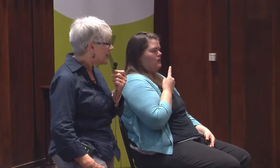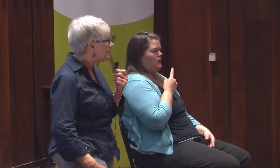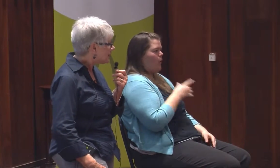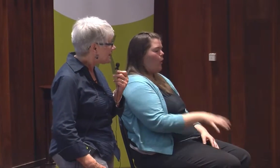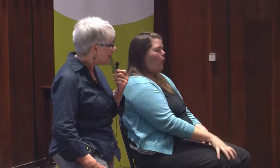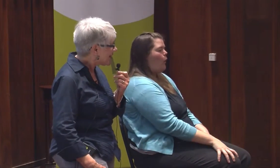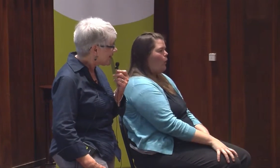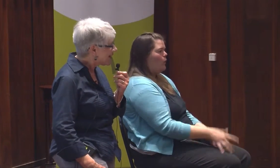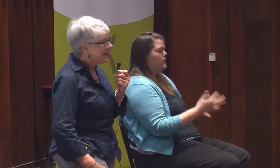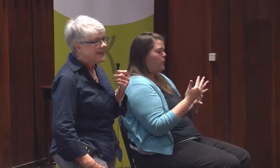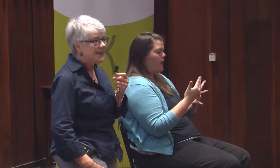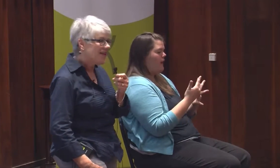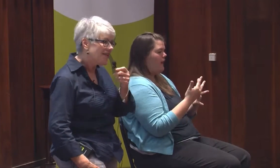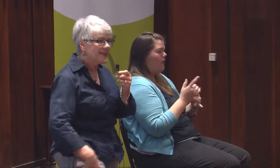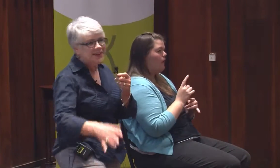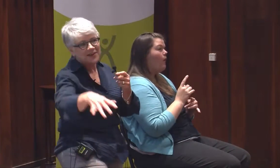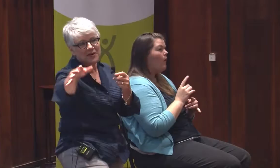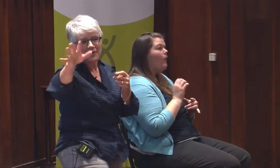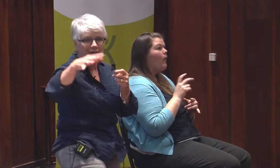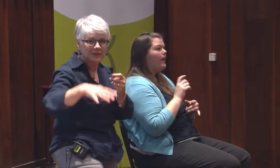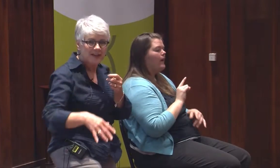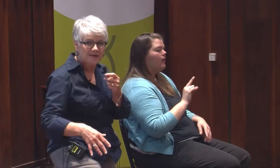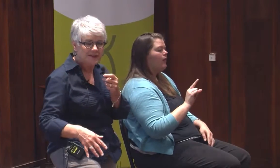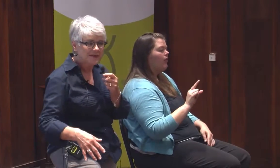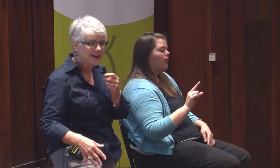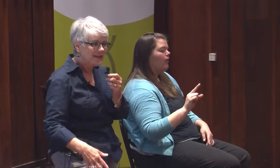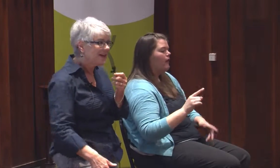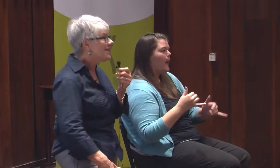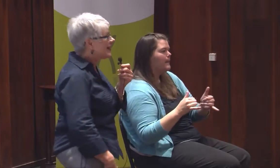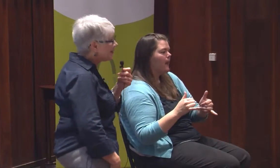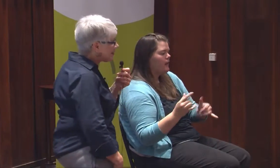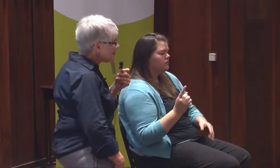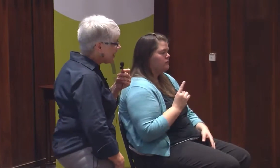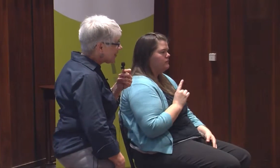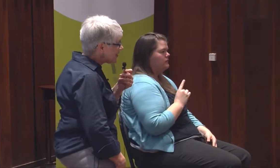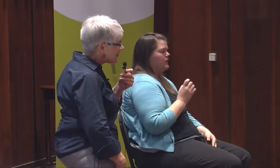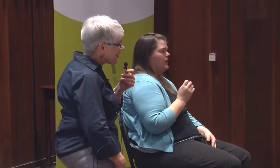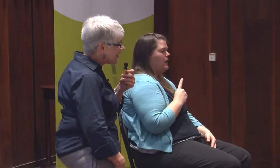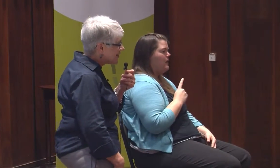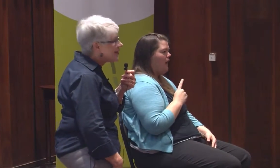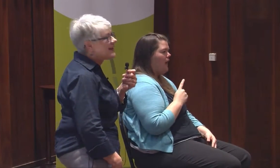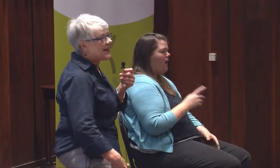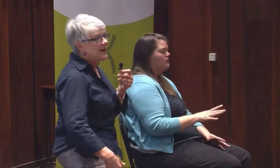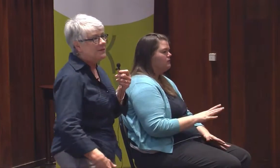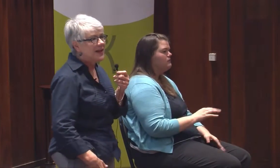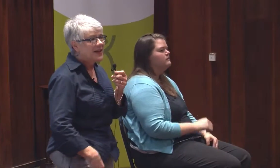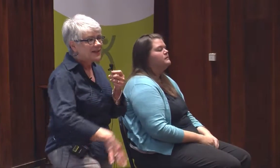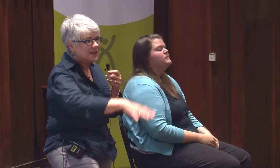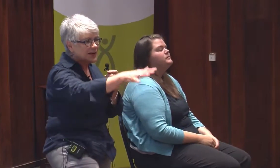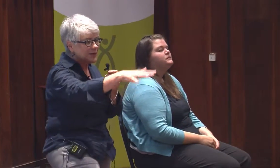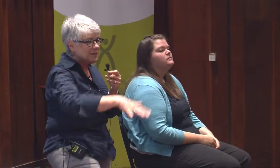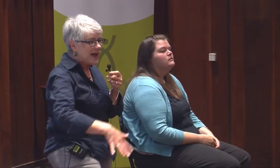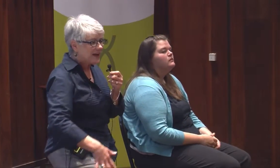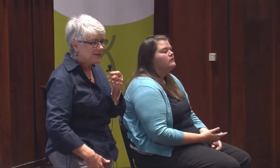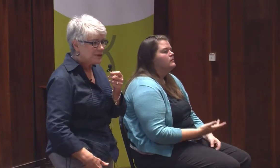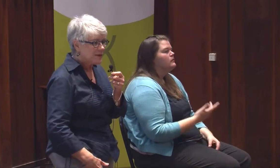knee for a little while. And then 'Oh I think I'll go over here and play for a little while and have to come back and hold on.' So they'll be back and forth and back